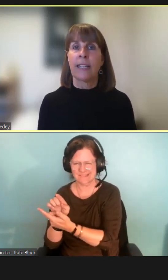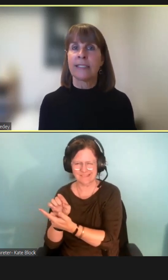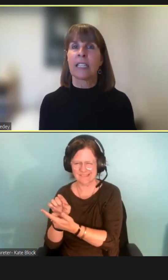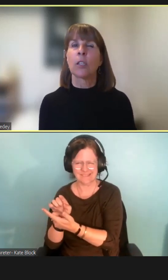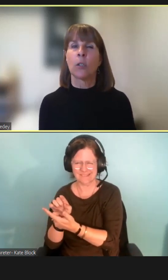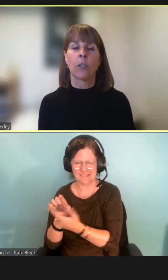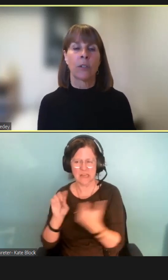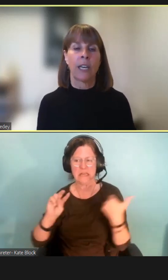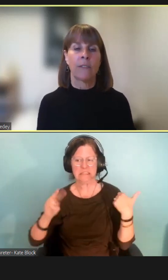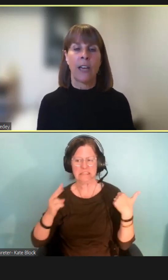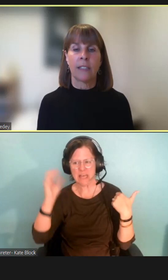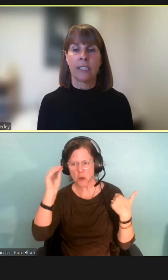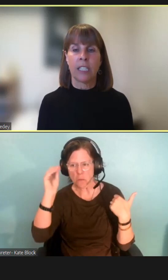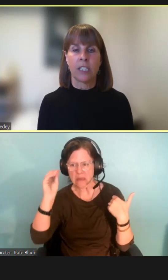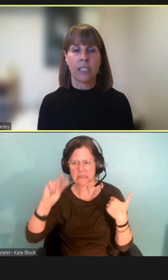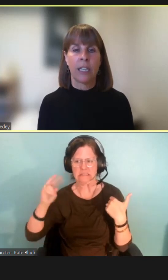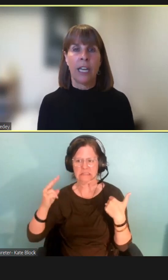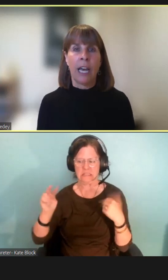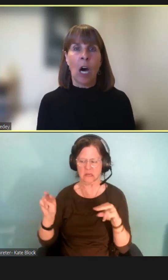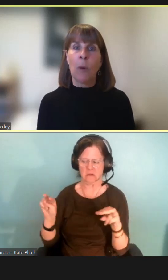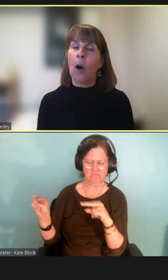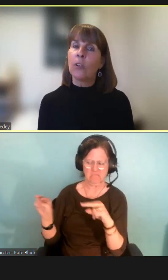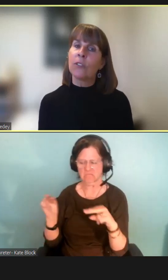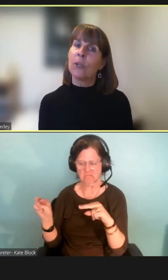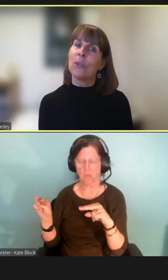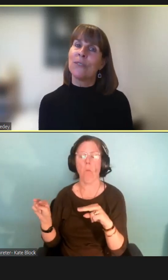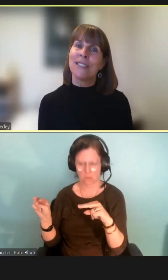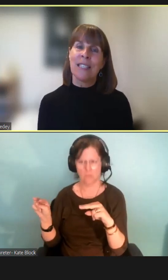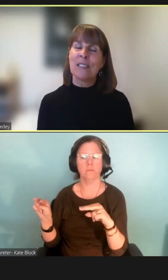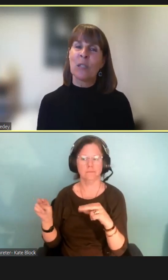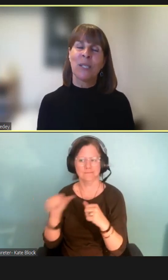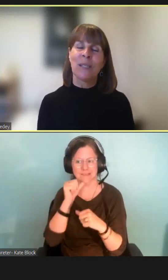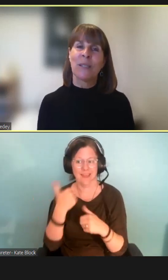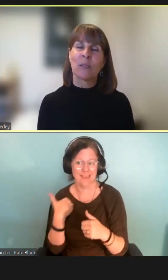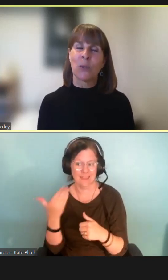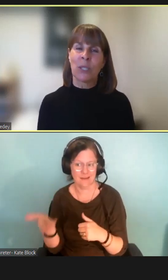second look or that validation um also if it's not somebody that's working with